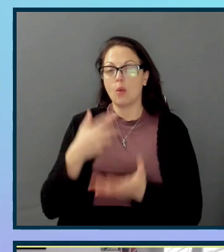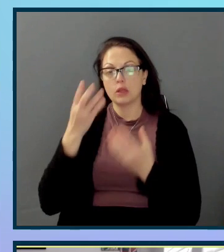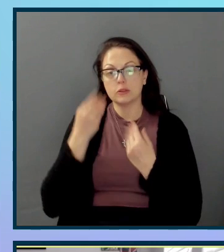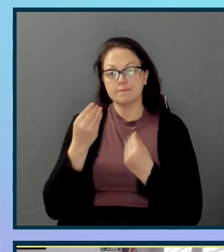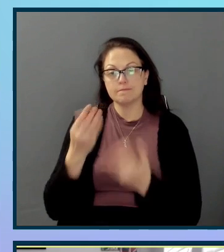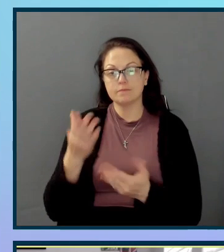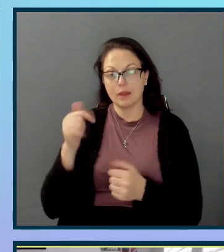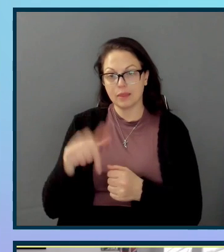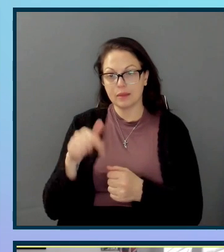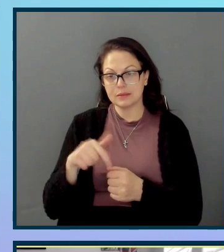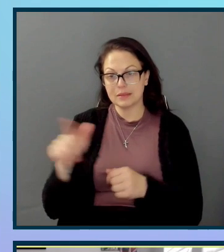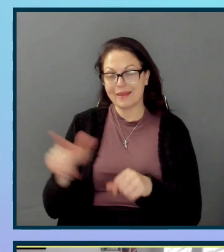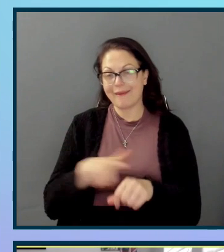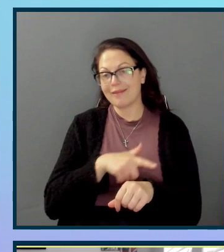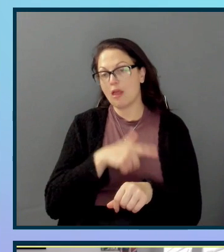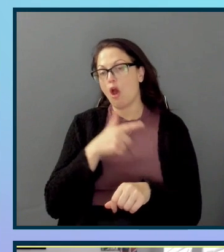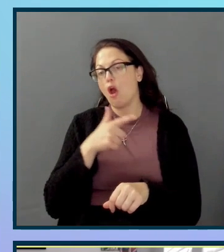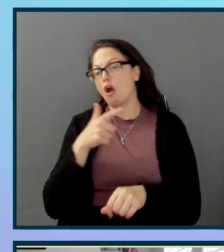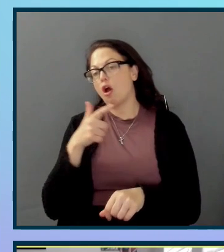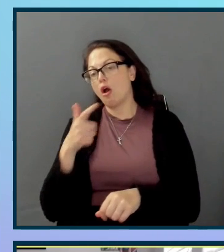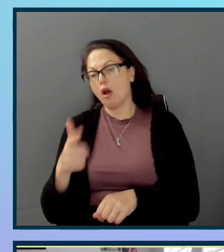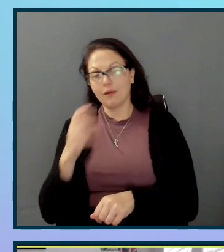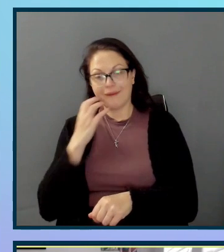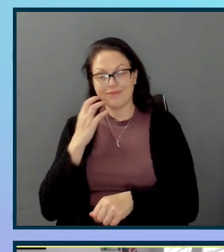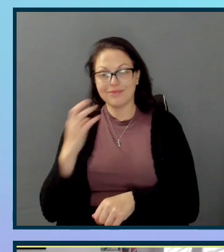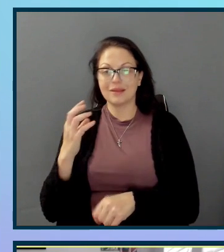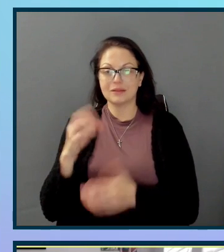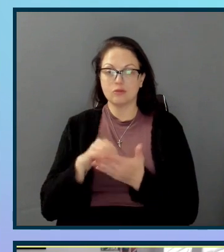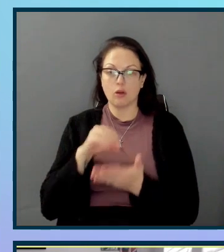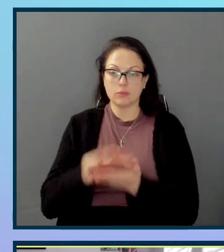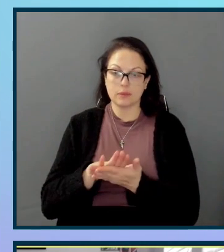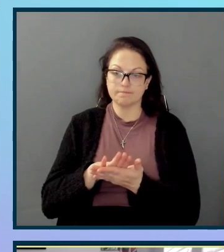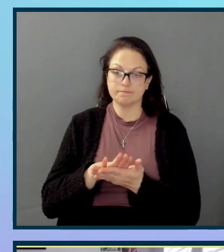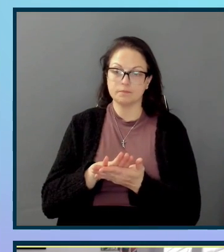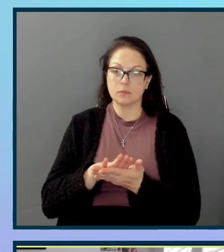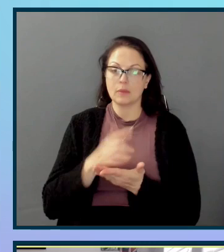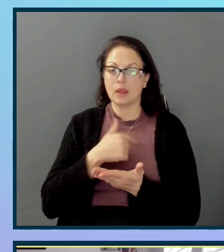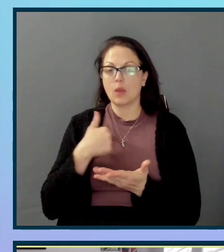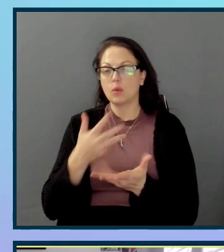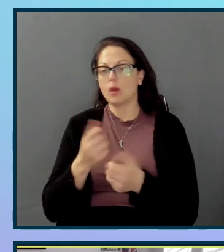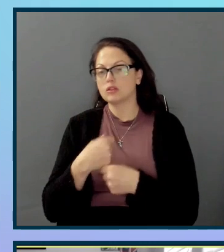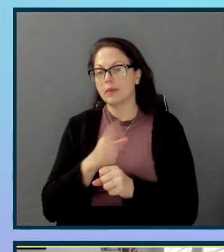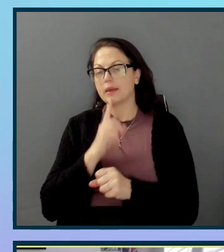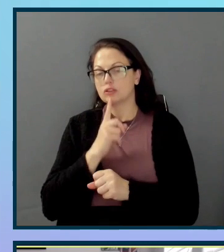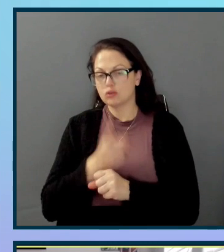This is a long and dense document. And we really wanted to make sure the COGA Task Force,